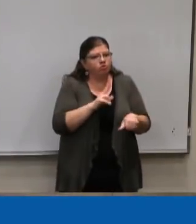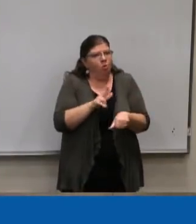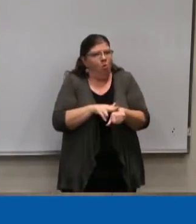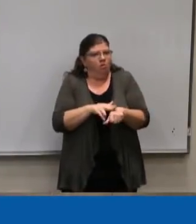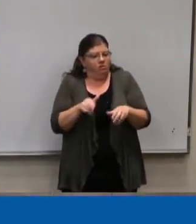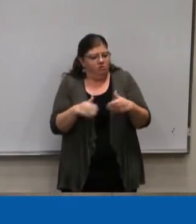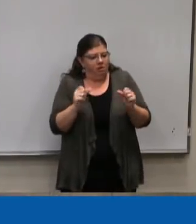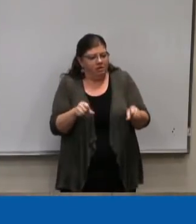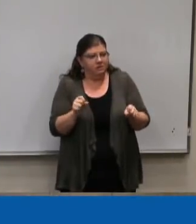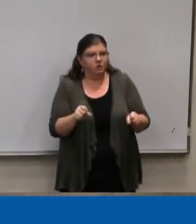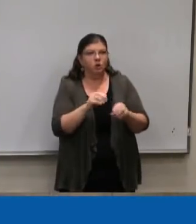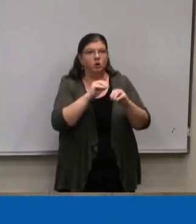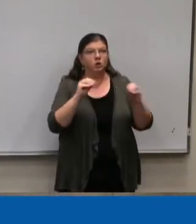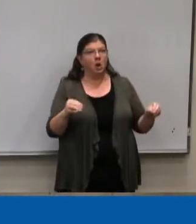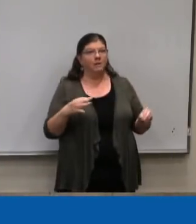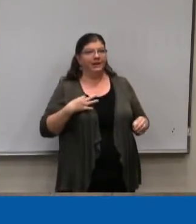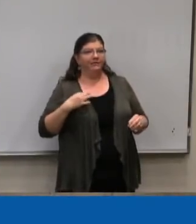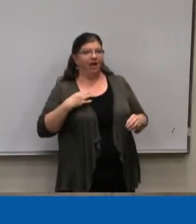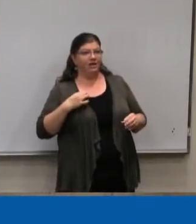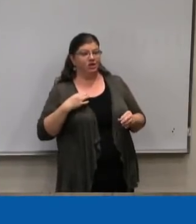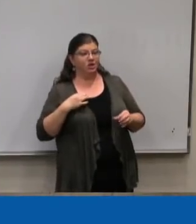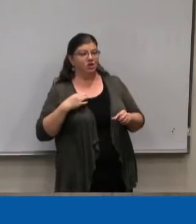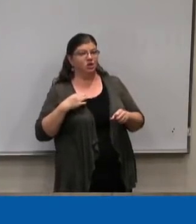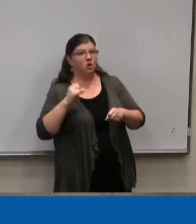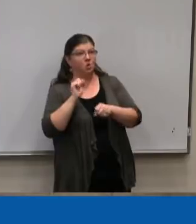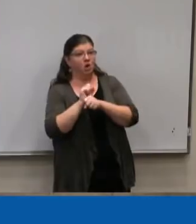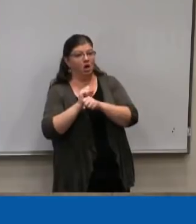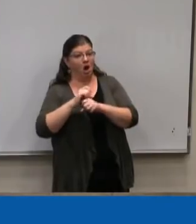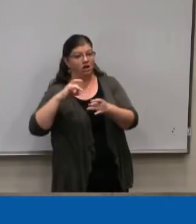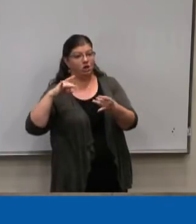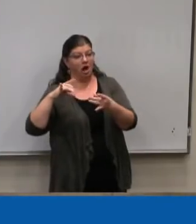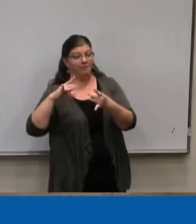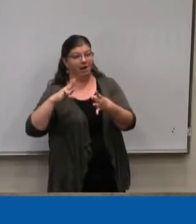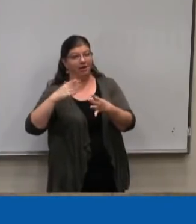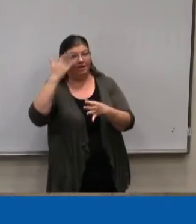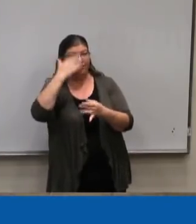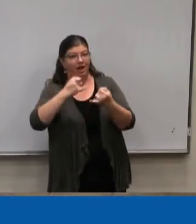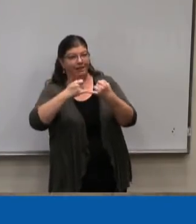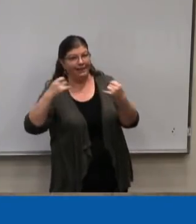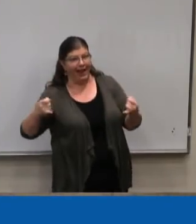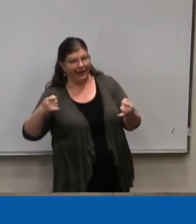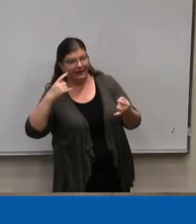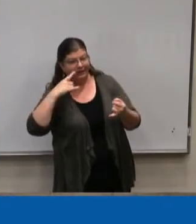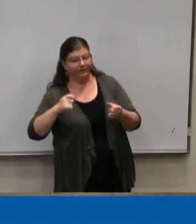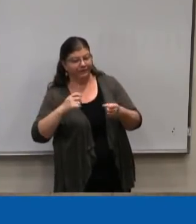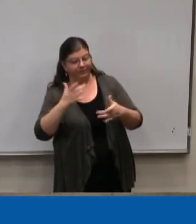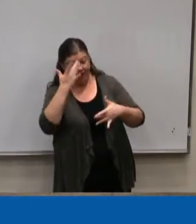You know, nobody signed up to work at Starbucks to be on the front line of a pandemic, and you know really trying